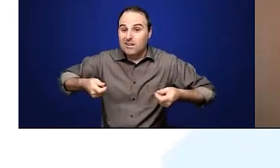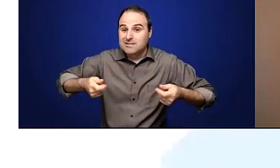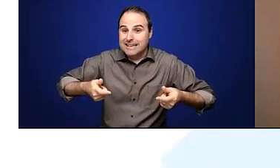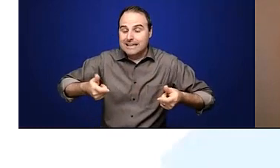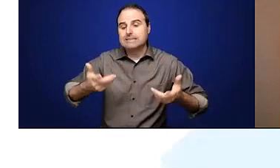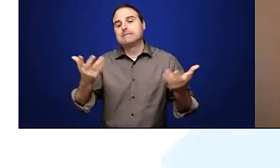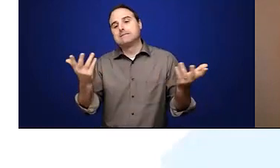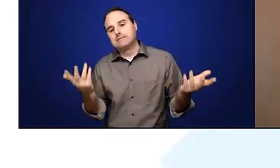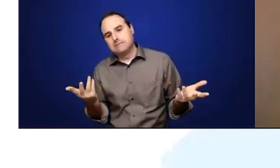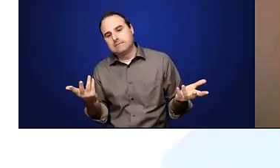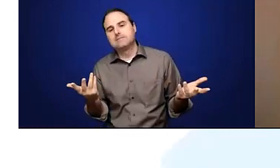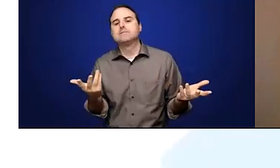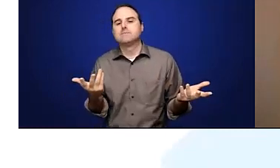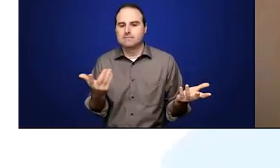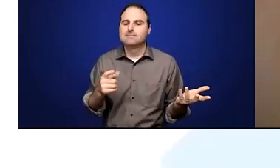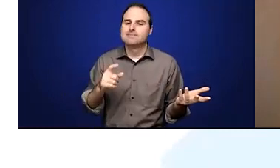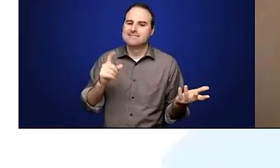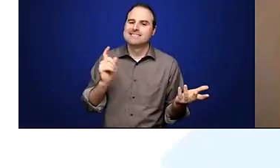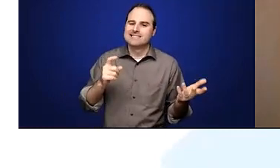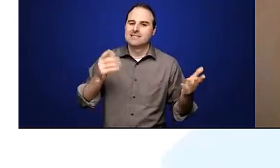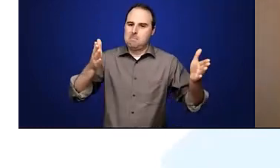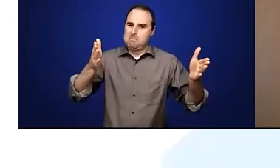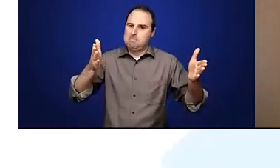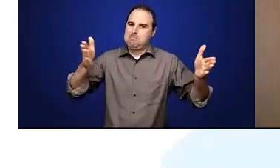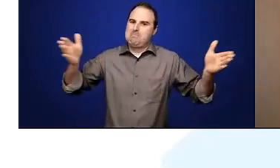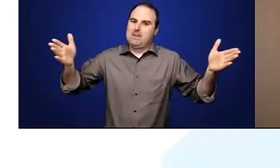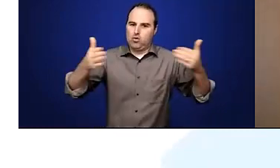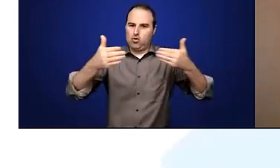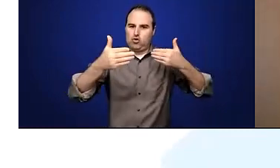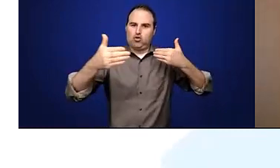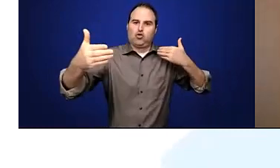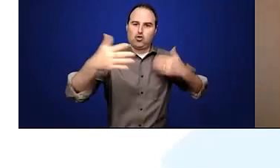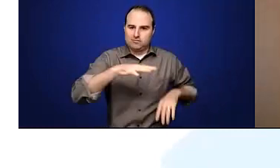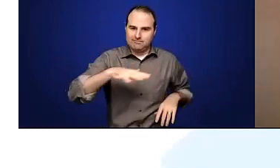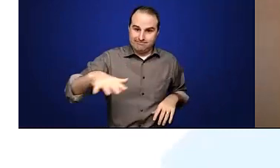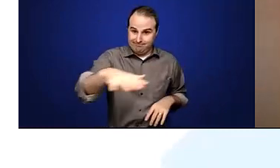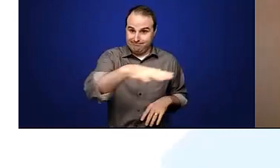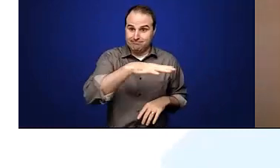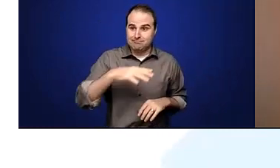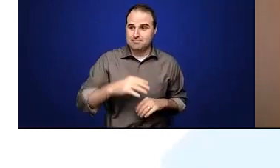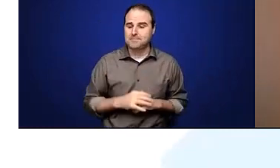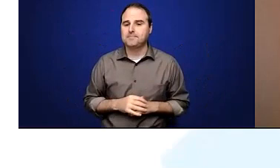so definitely hosting it in a larger area. Secondly, more time.